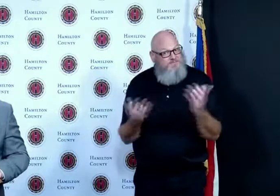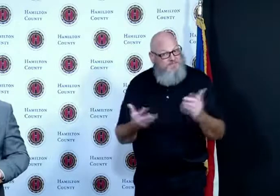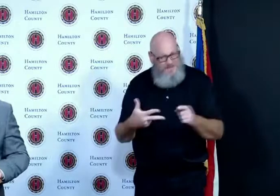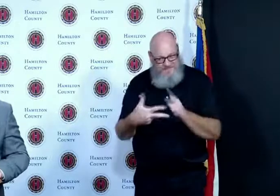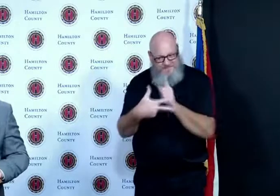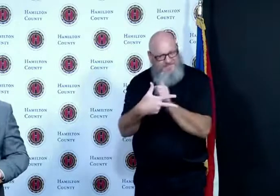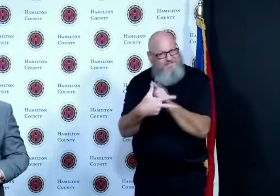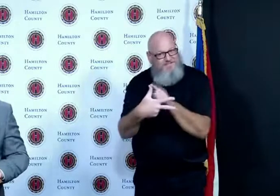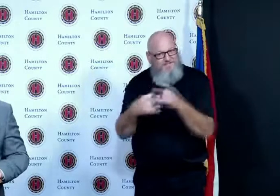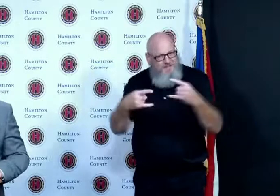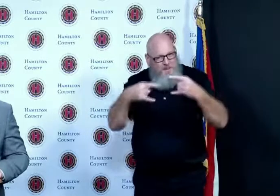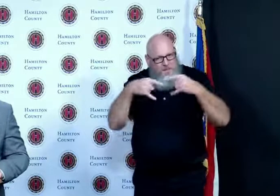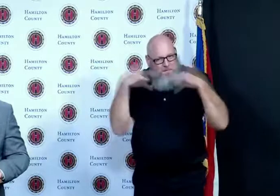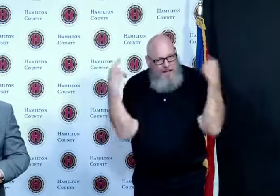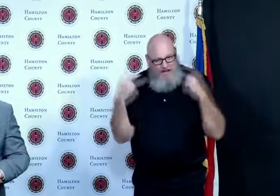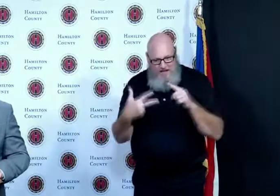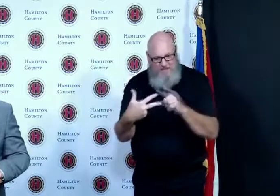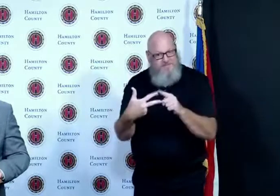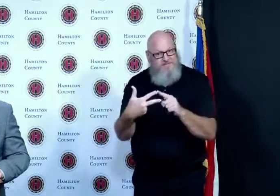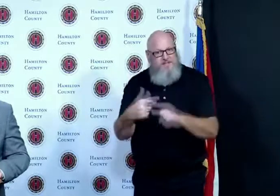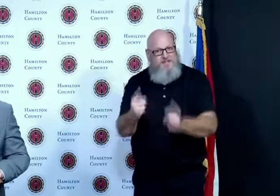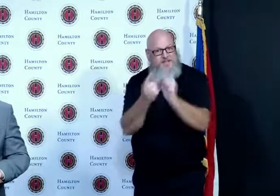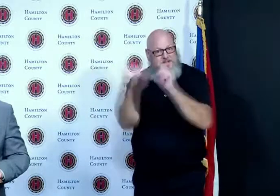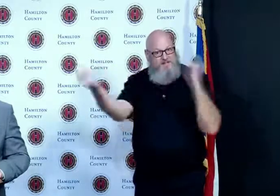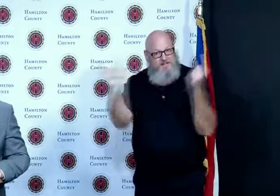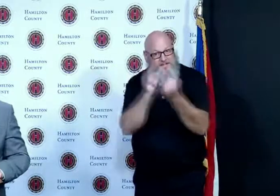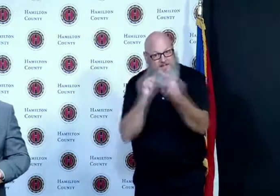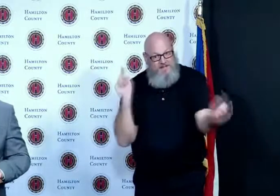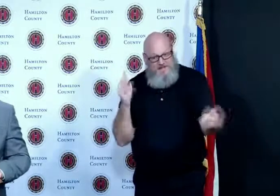and even most importantly if you're sick in any way shape or form please stay home